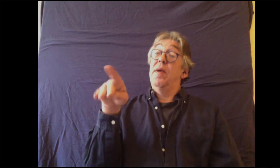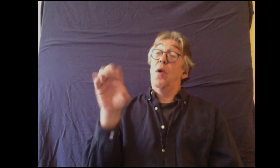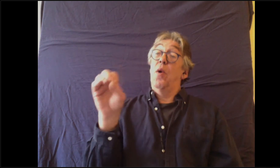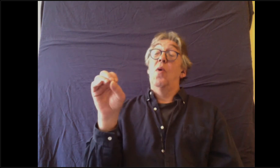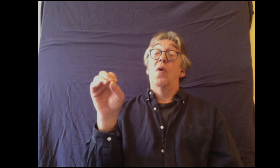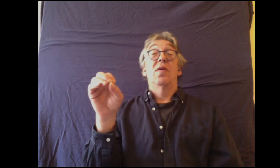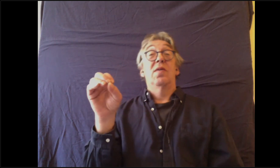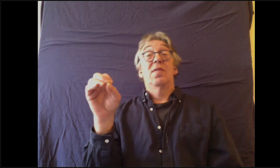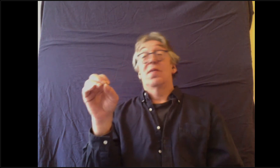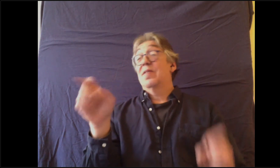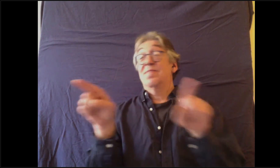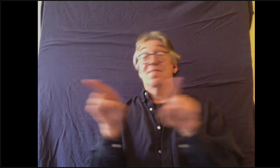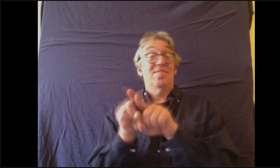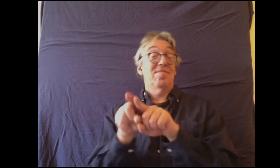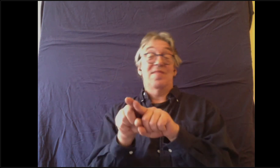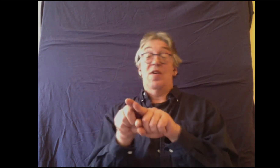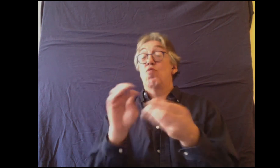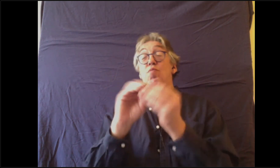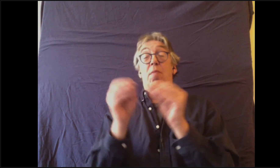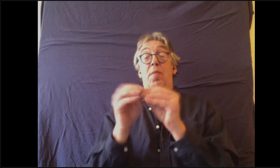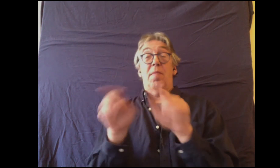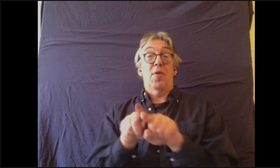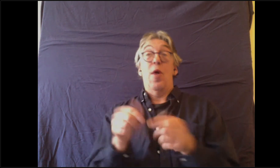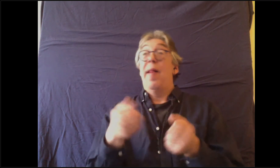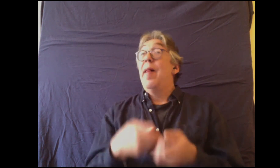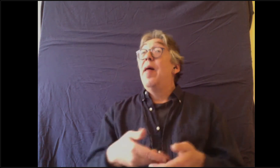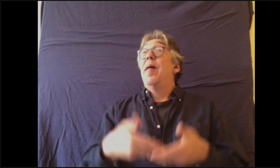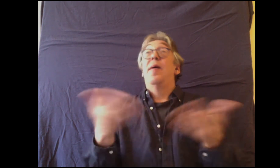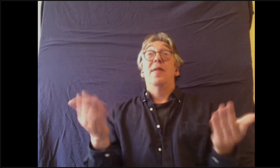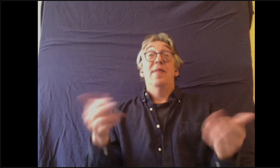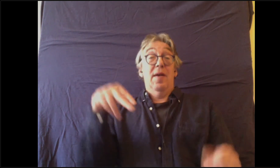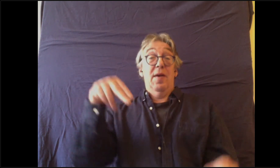like any NGOs in many countries in the Global South.